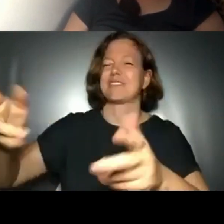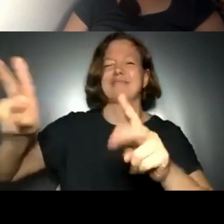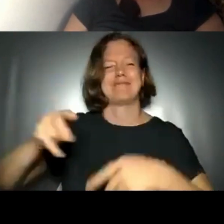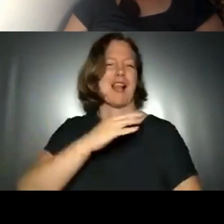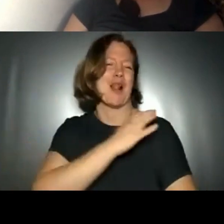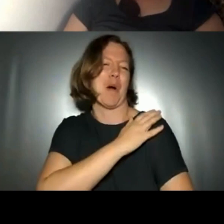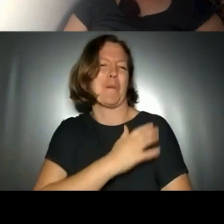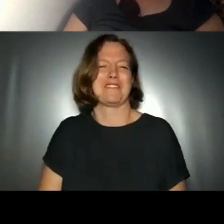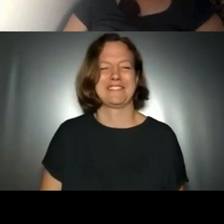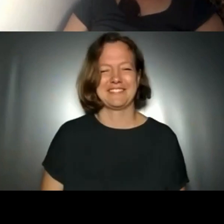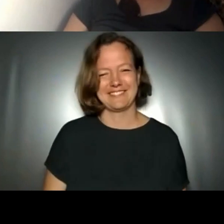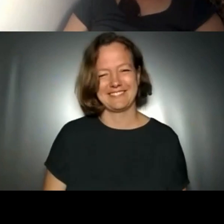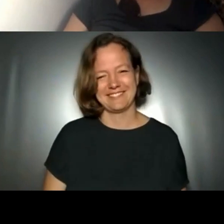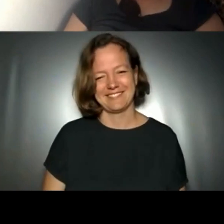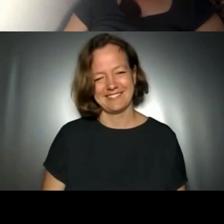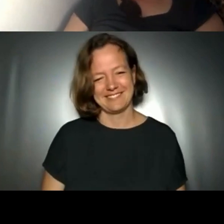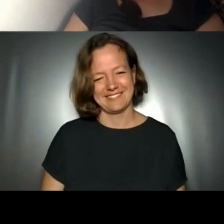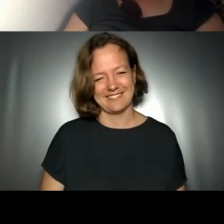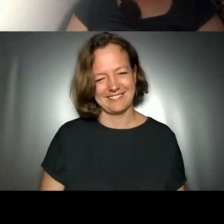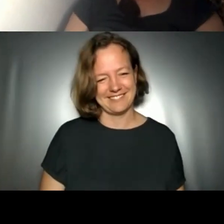Nina Mühlemann: Wow.